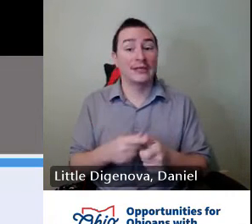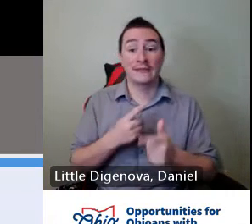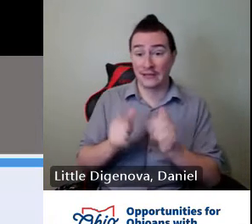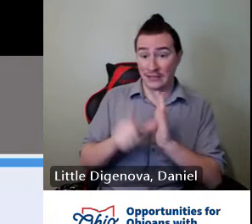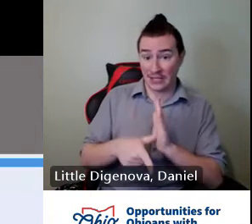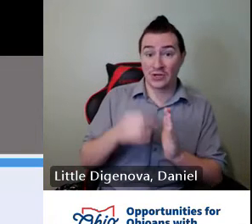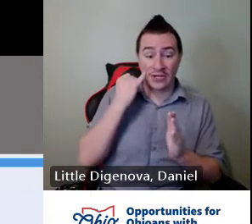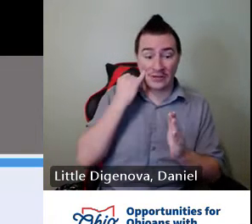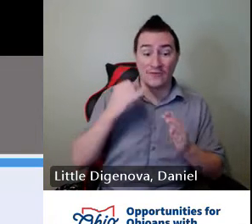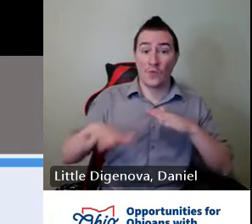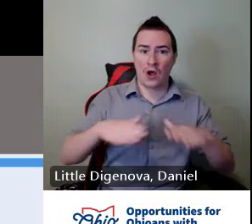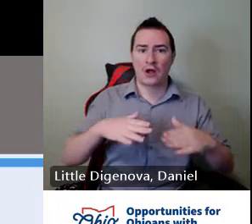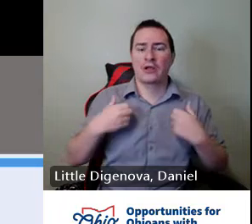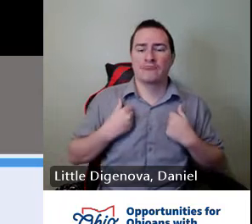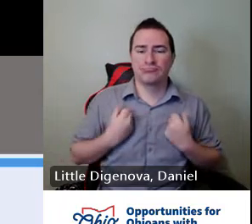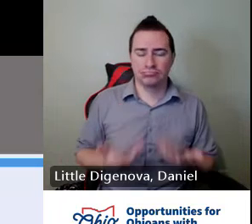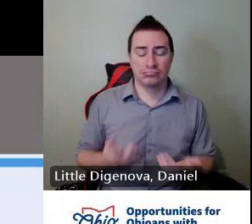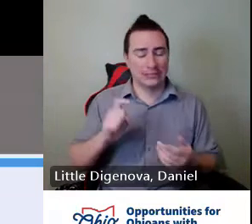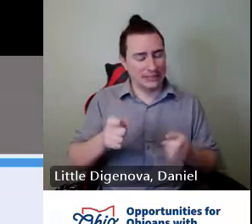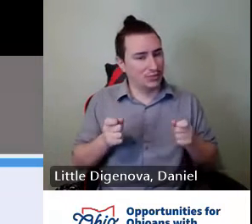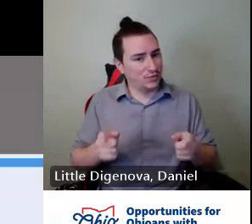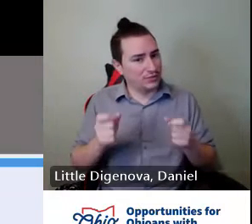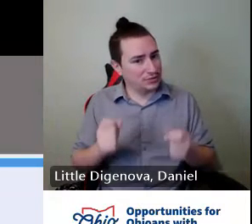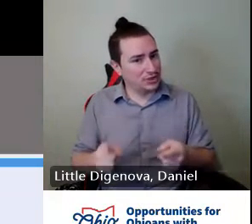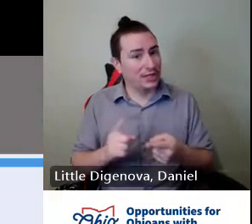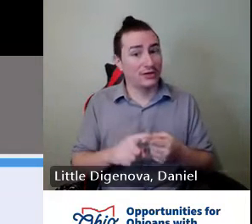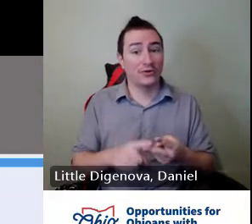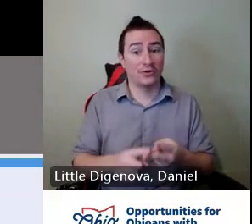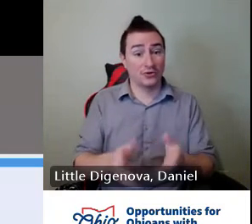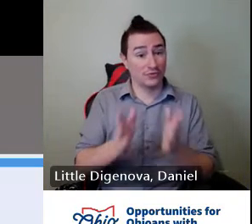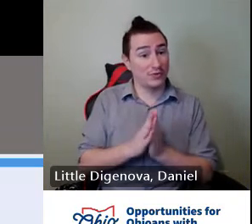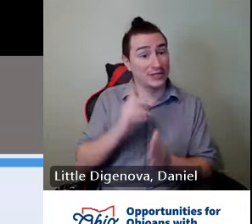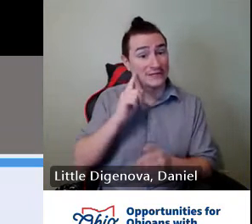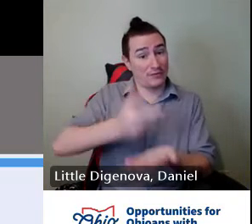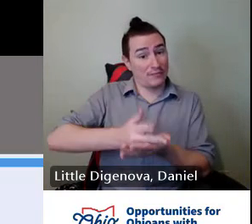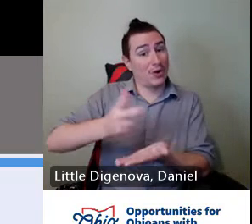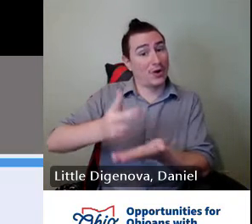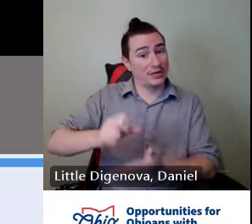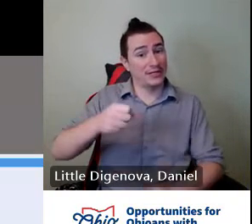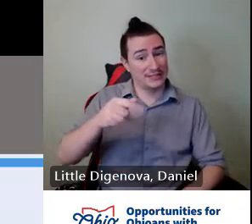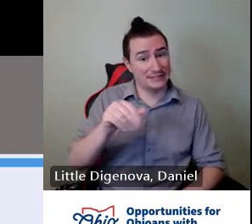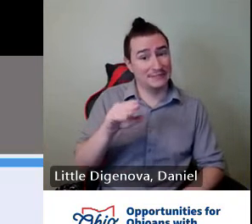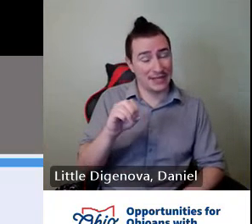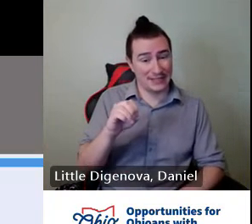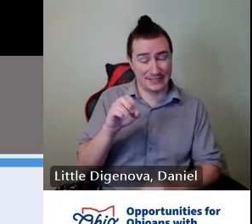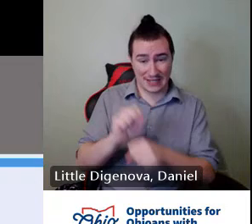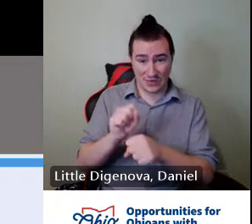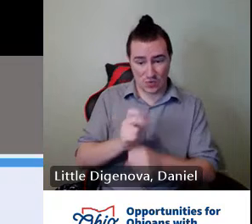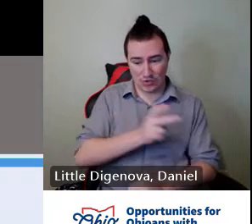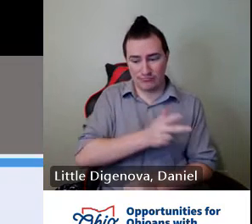requests to have a designated accessible parking space at work. So Julie, it's important to know that an employee with a